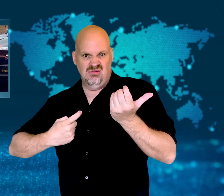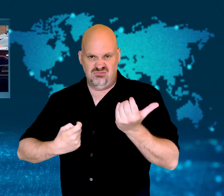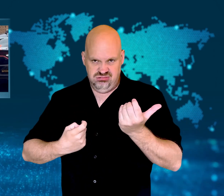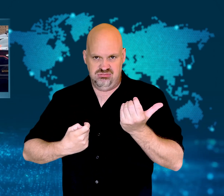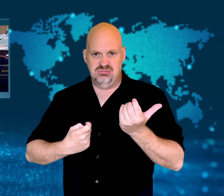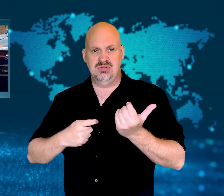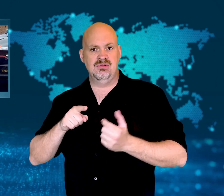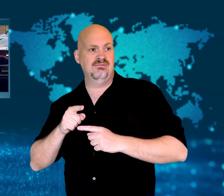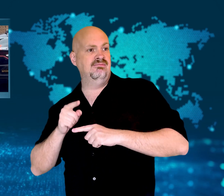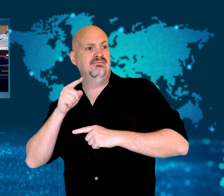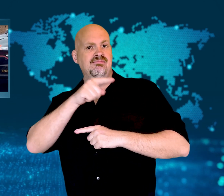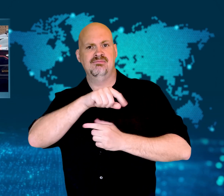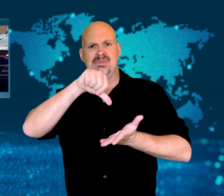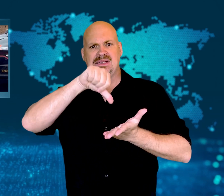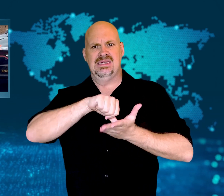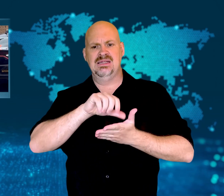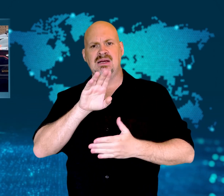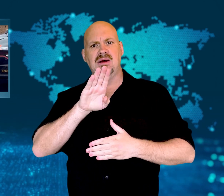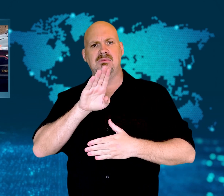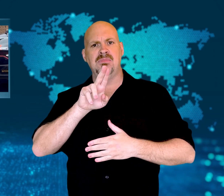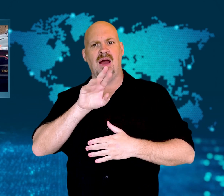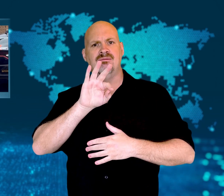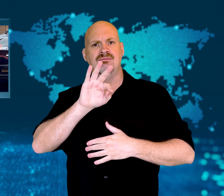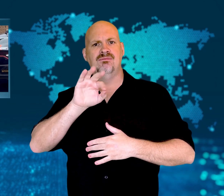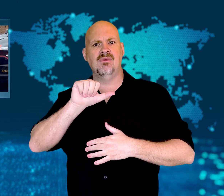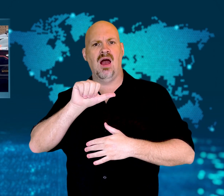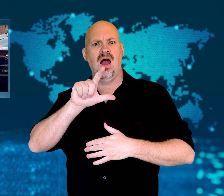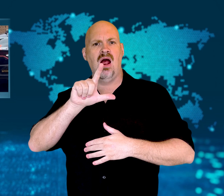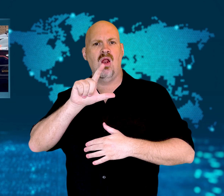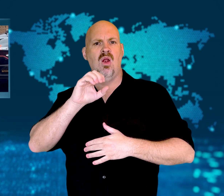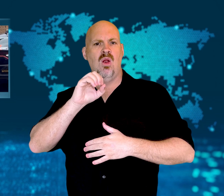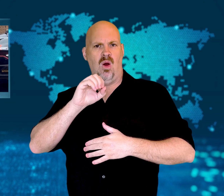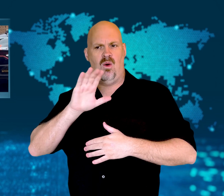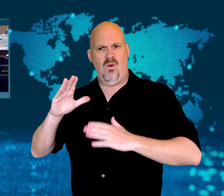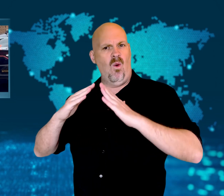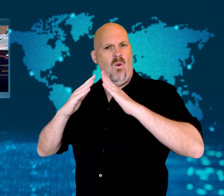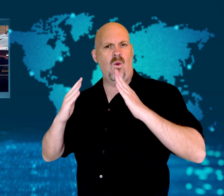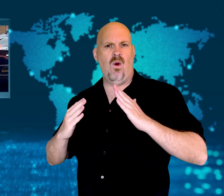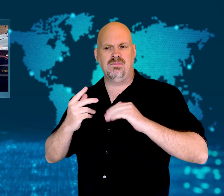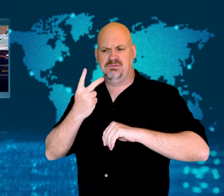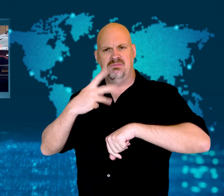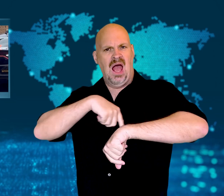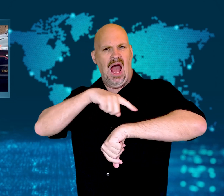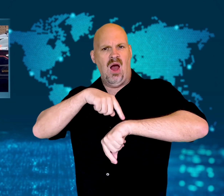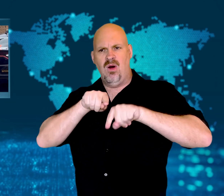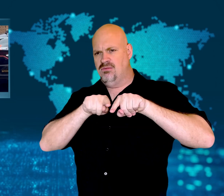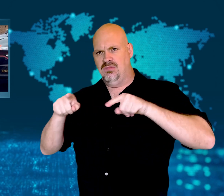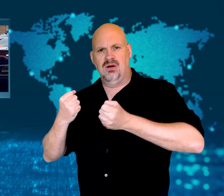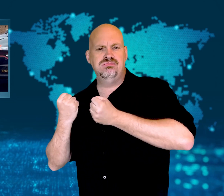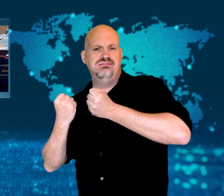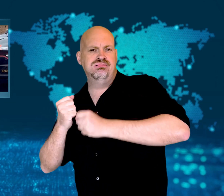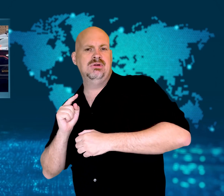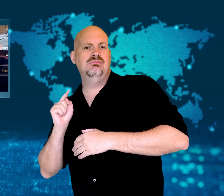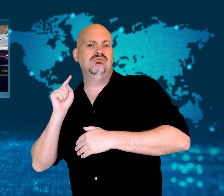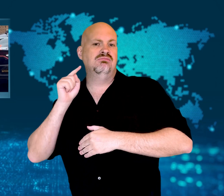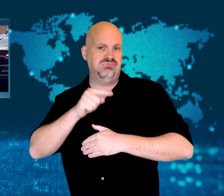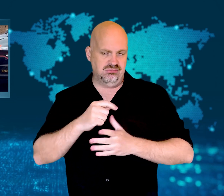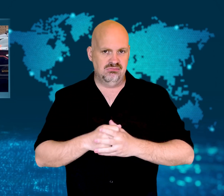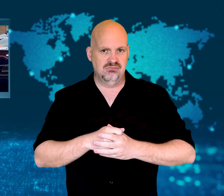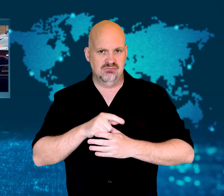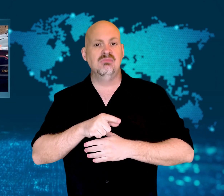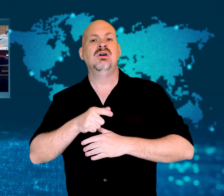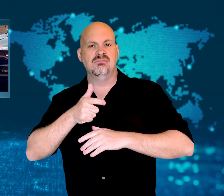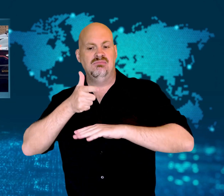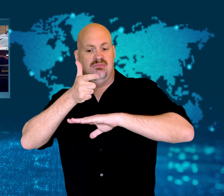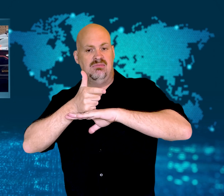He then started live-streaming a video with his phone as he shot 10 people